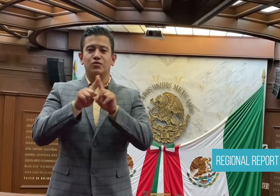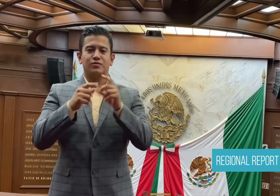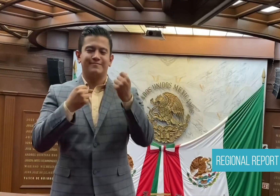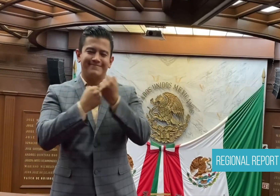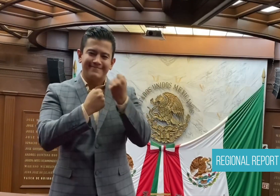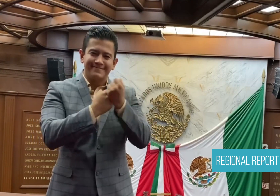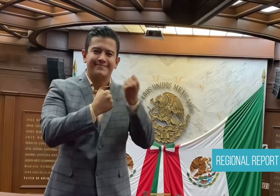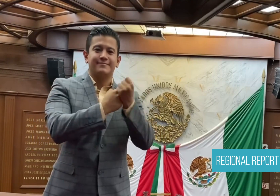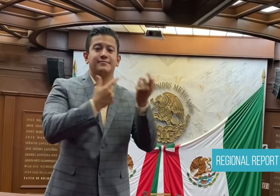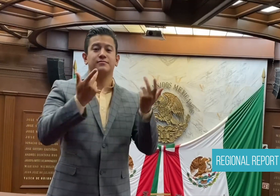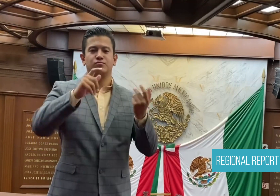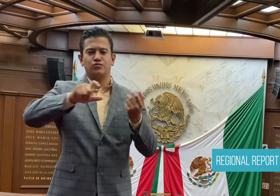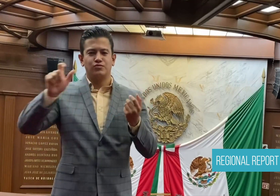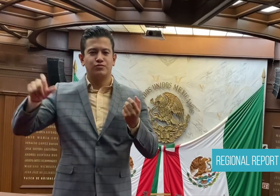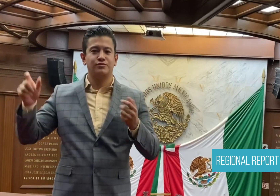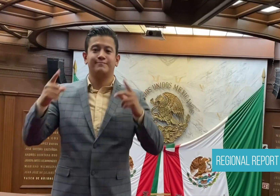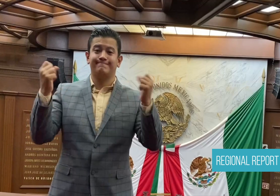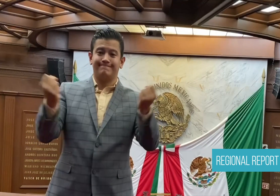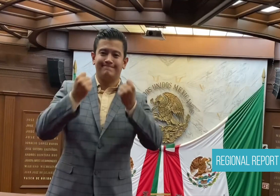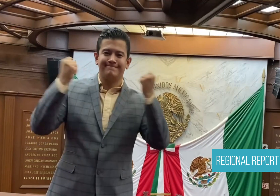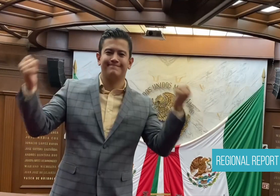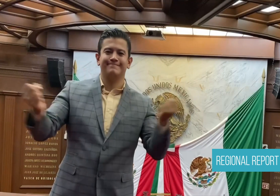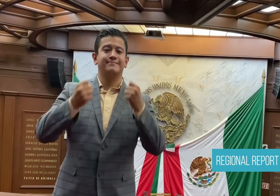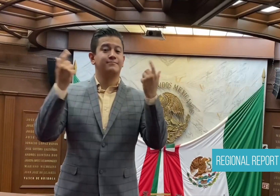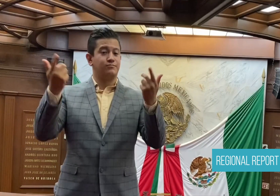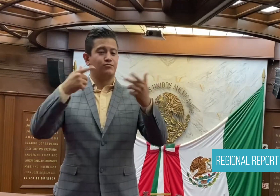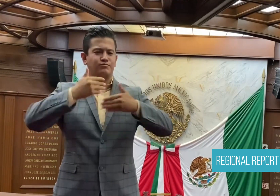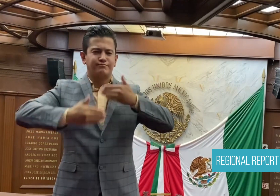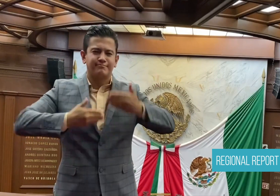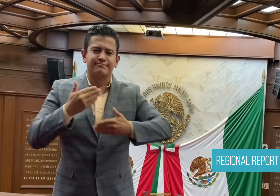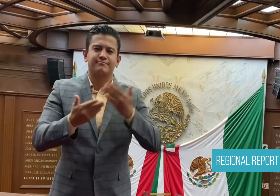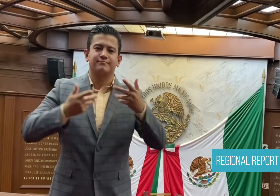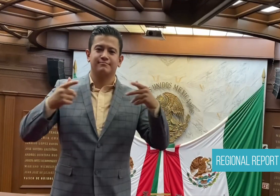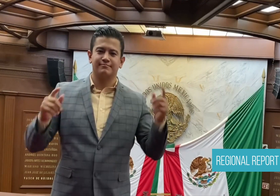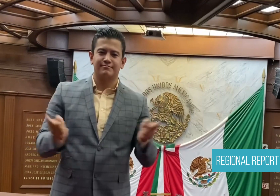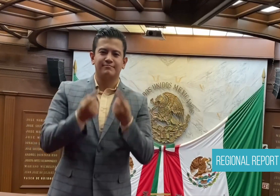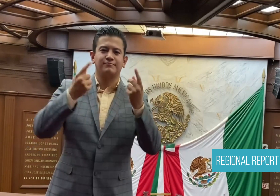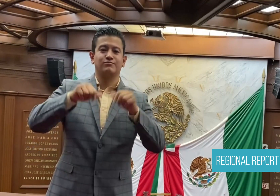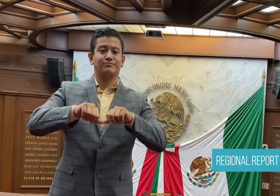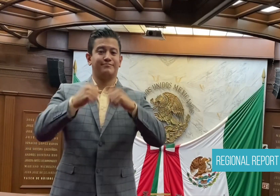through improvements and modifications of laws as well